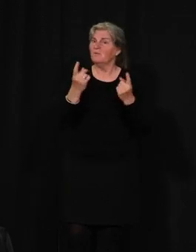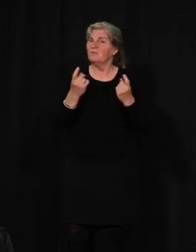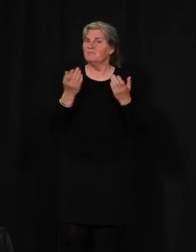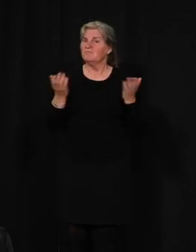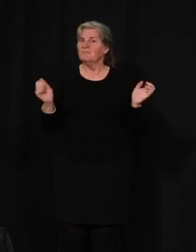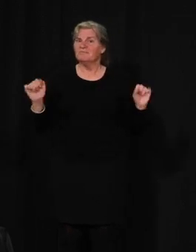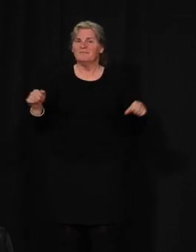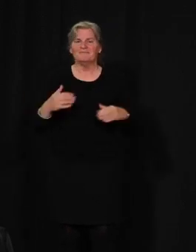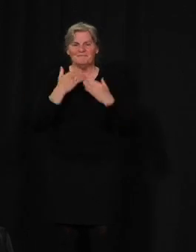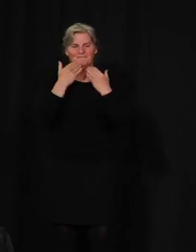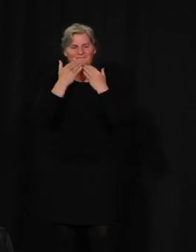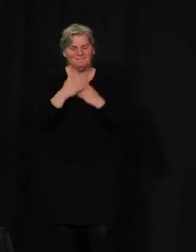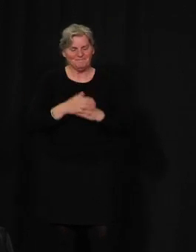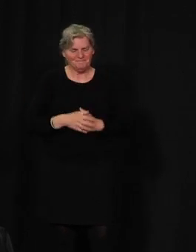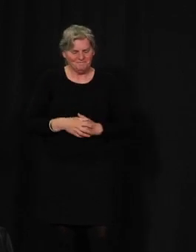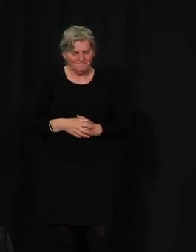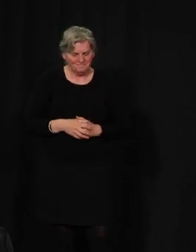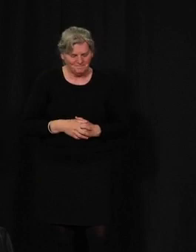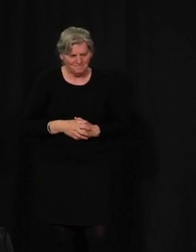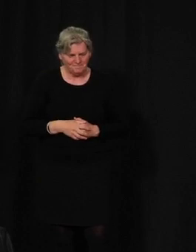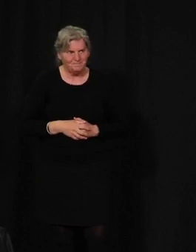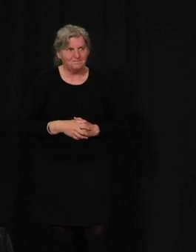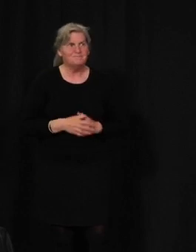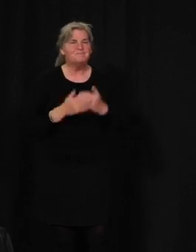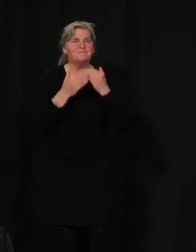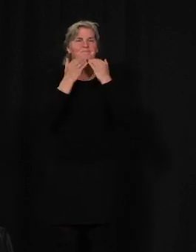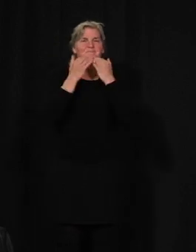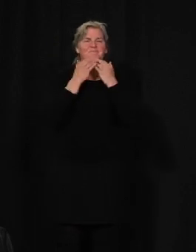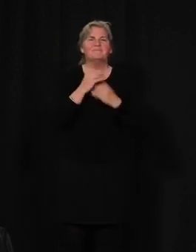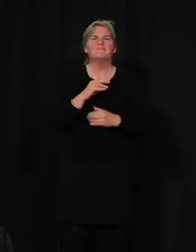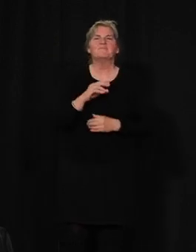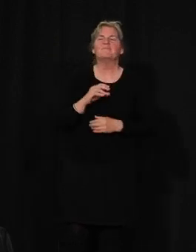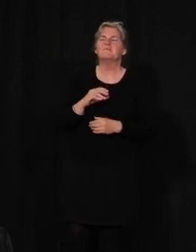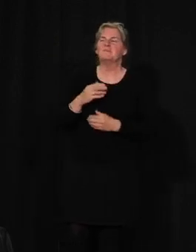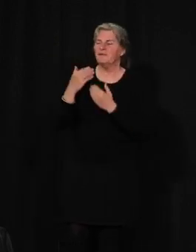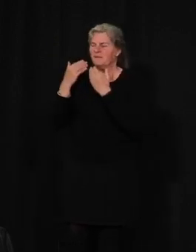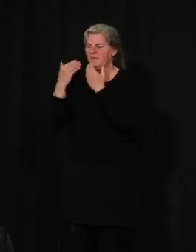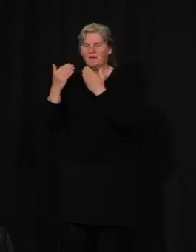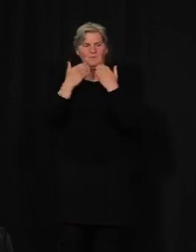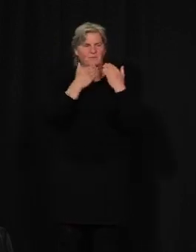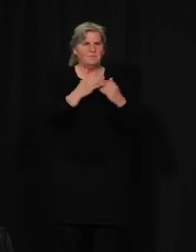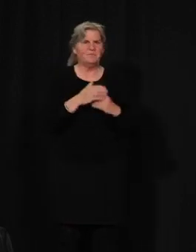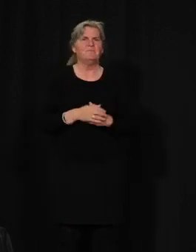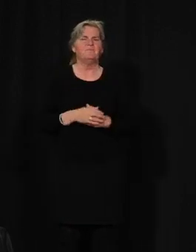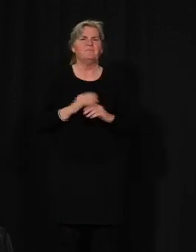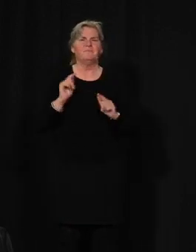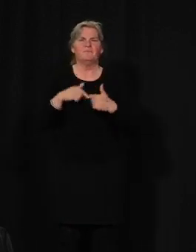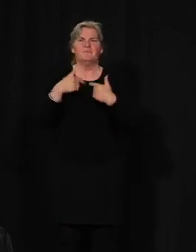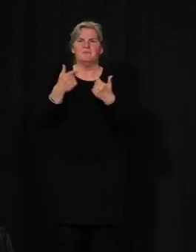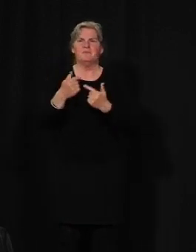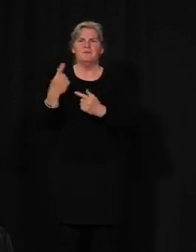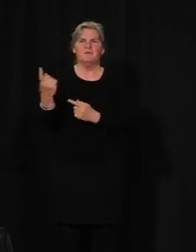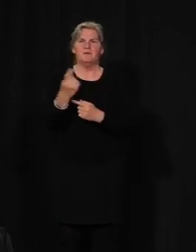Thank you, mercy. Pat: Thank you very much, Premier Silver. Thank you, Dr Hanley. Now to the phone lines.